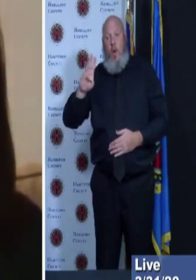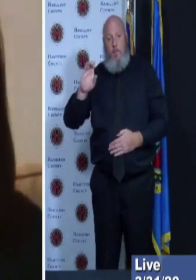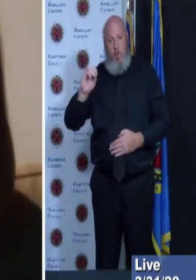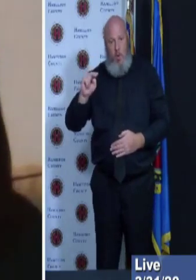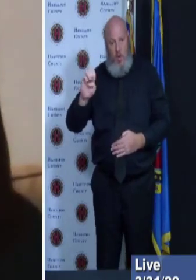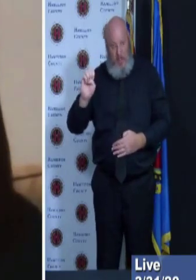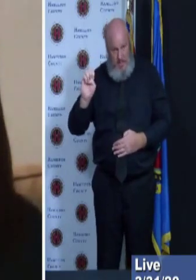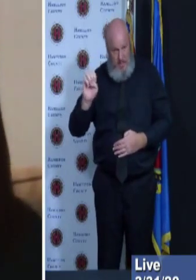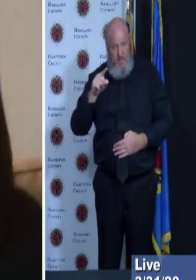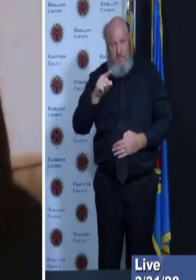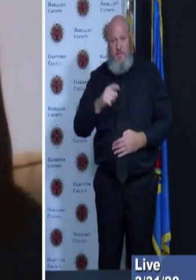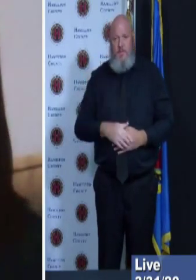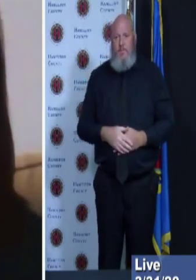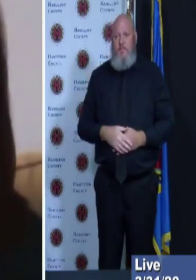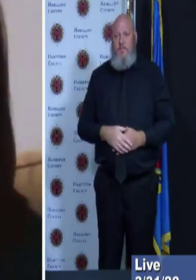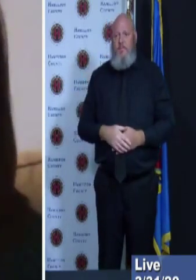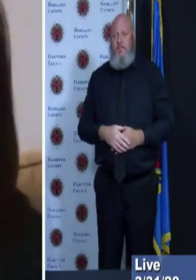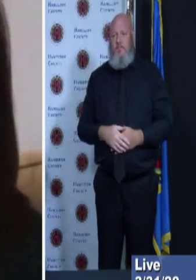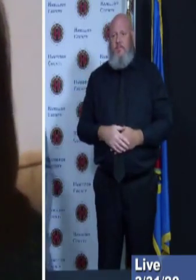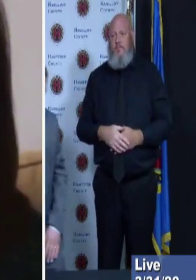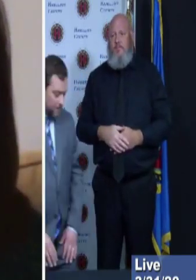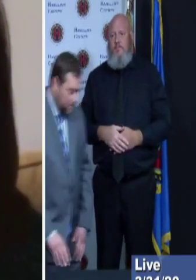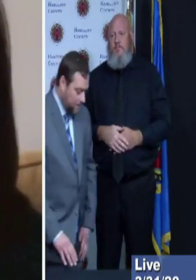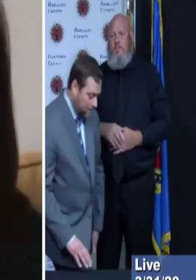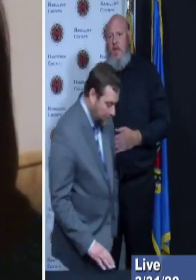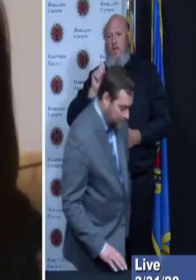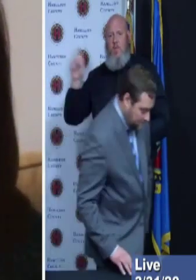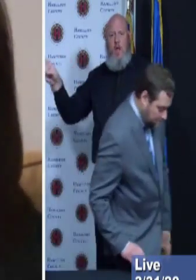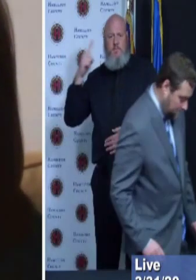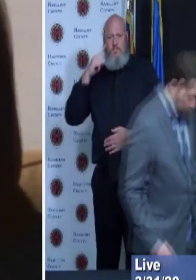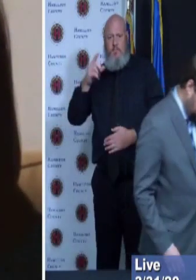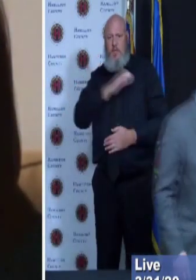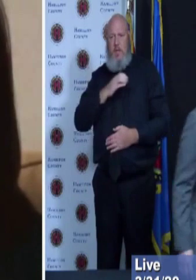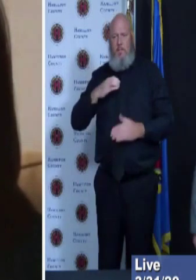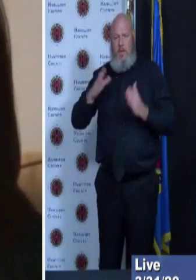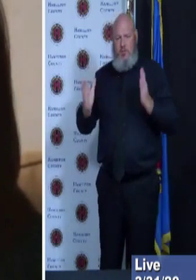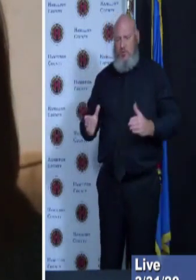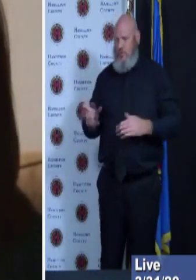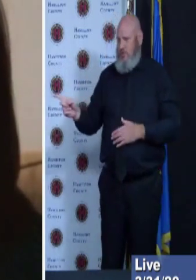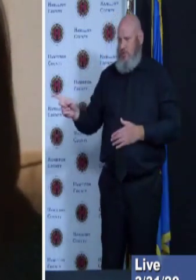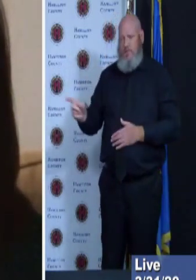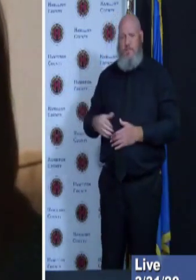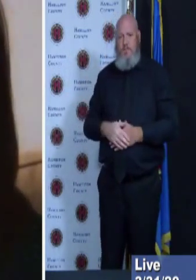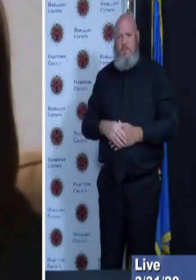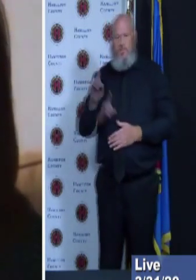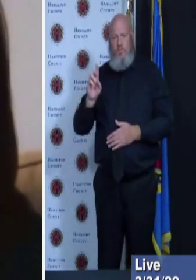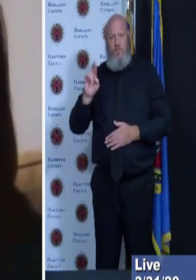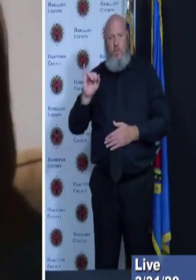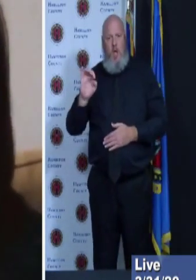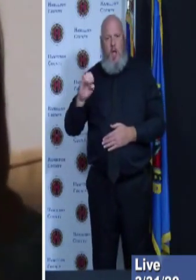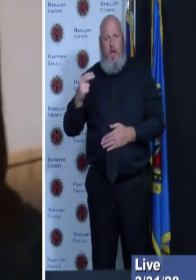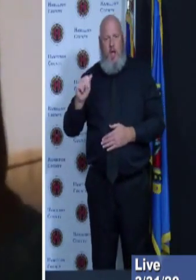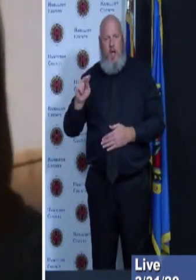Commissioner Driehaus I guess the start first you had mentioned the way you guys received the funding and you know your taxes obviously a little bit different